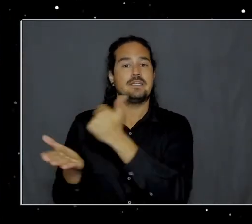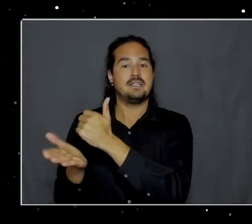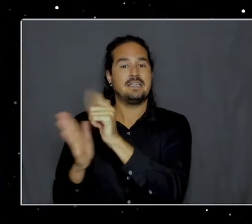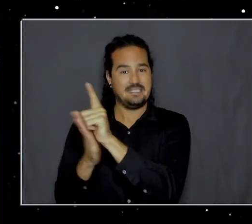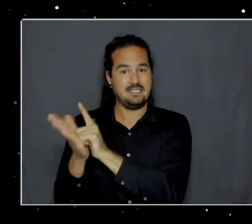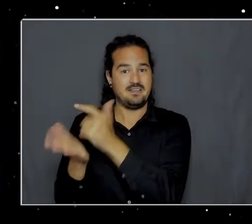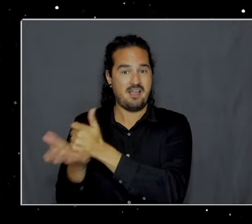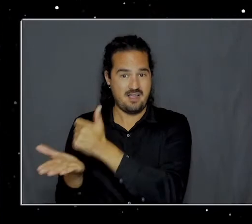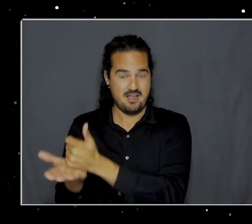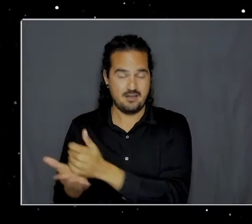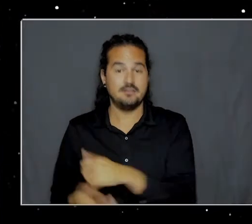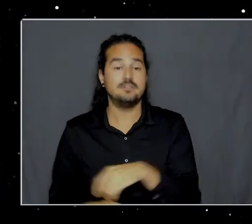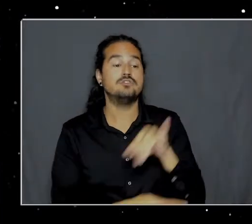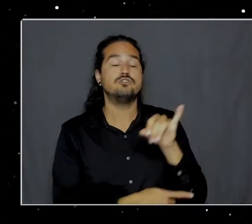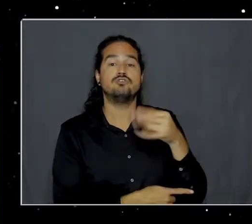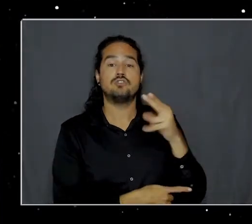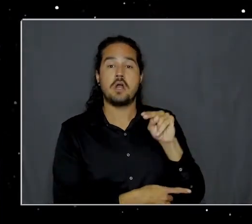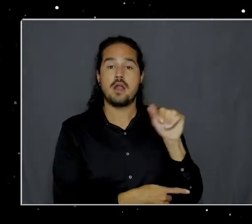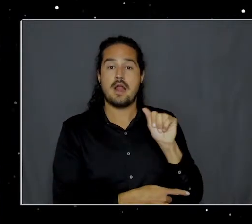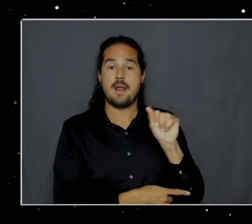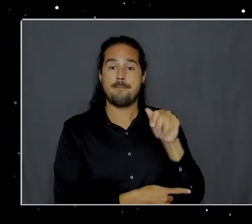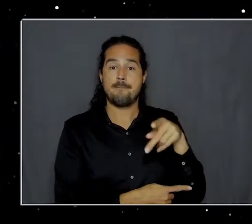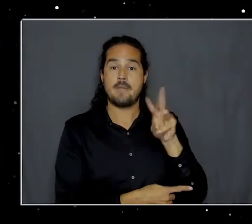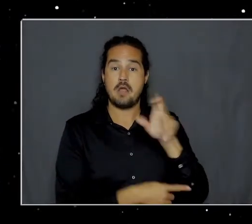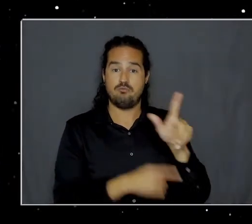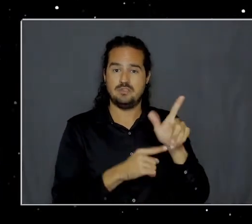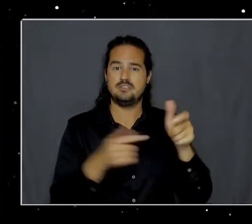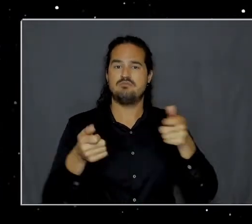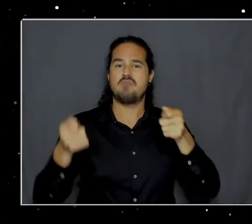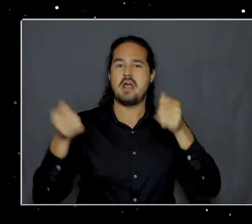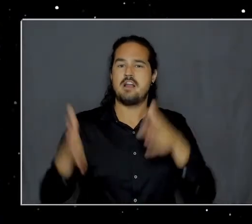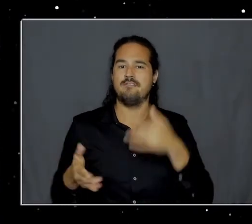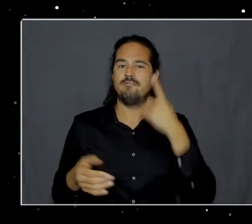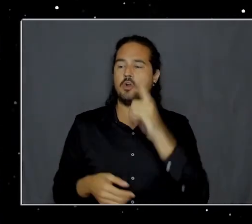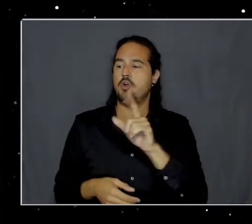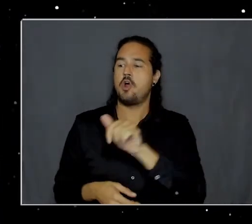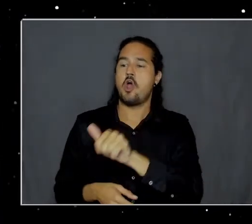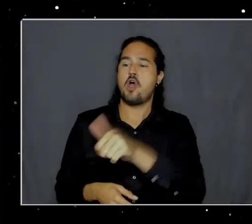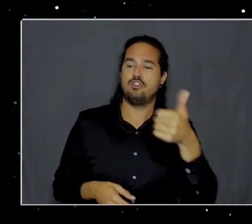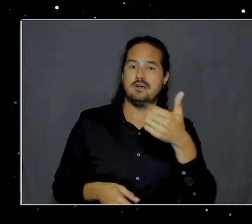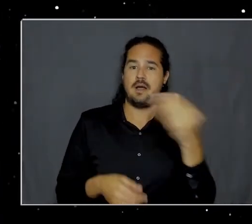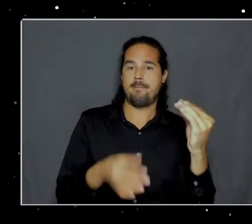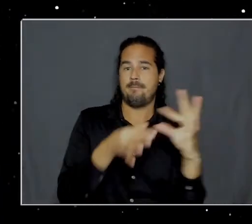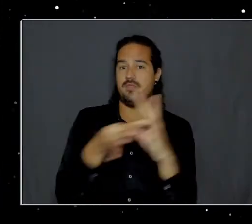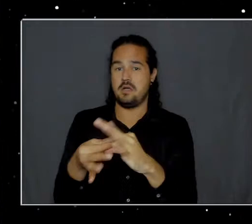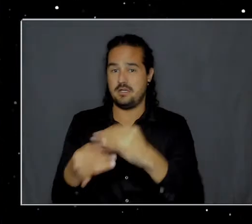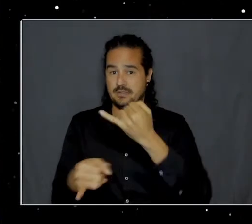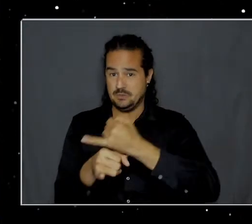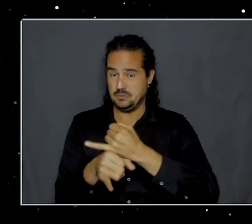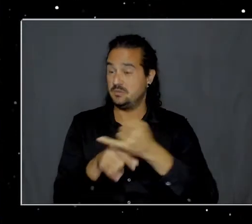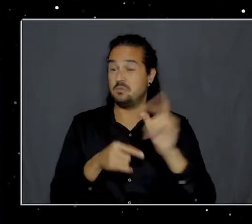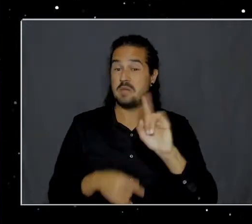JEANNIE YANDEL: AND JOHN A. POWELL IS THE DIRECTOR OF THE OTHERING AND BELONGING INSTITUTE. THIS IS A UC BERKELEY RESEARCH